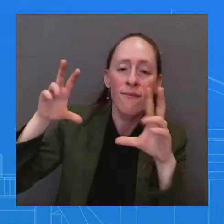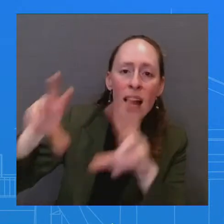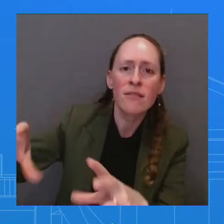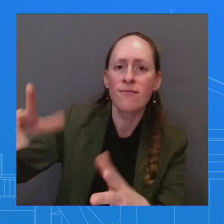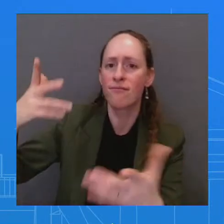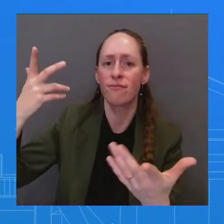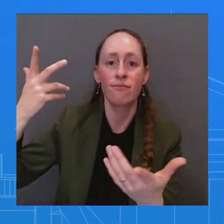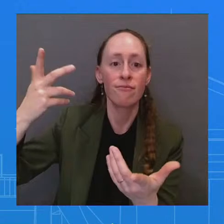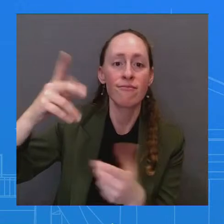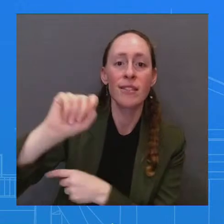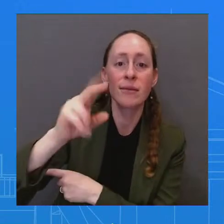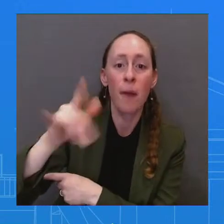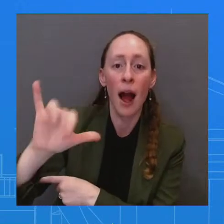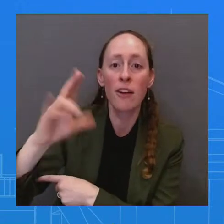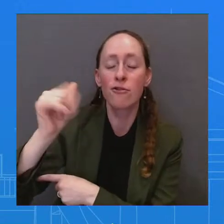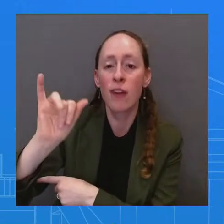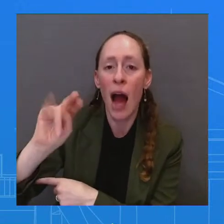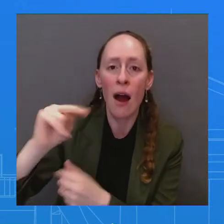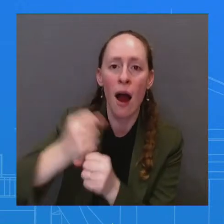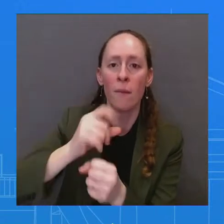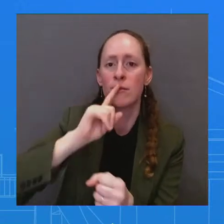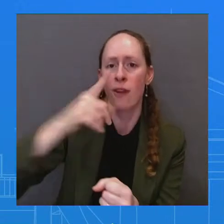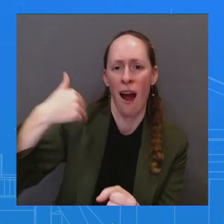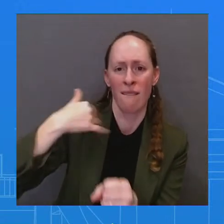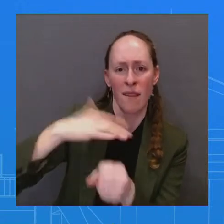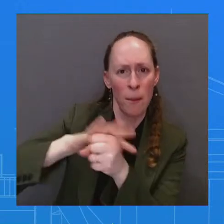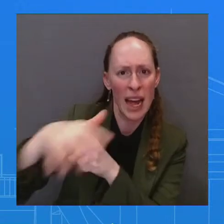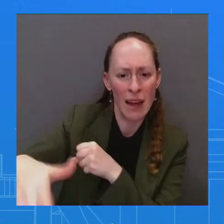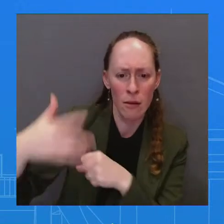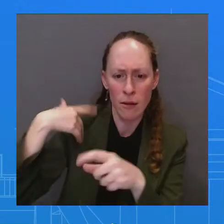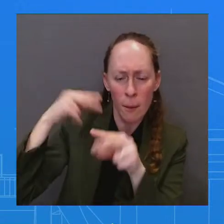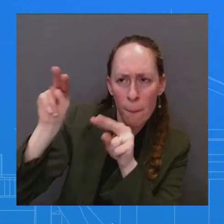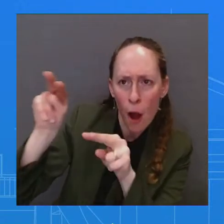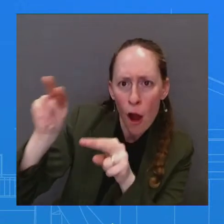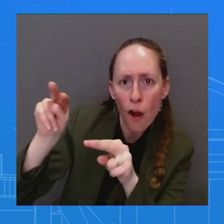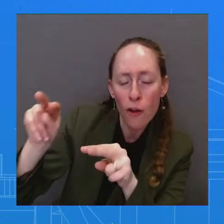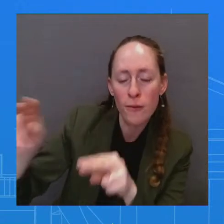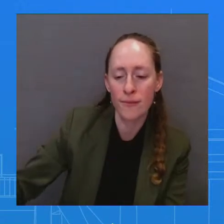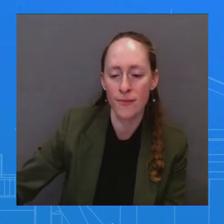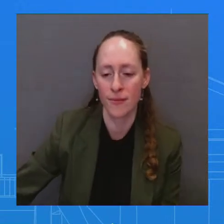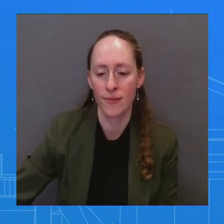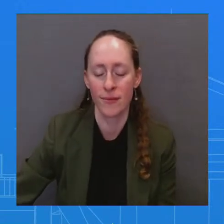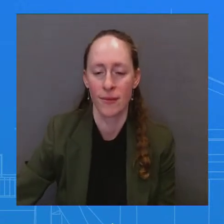previous work to improve supply chains: signing an executive order to get goods moving again,